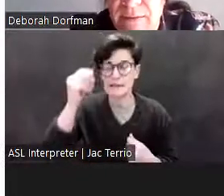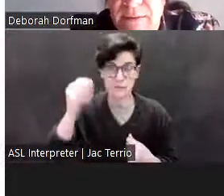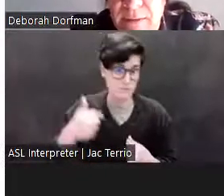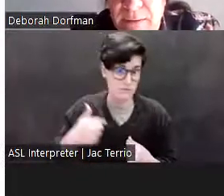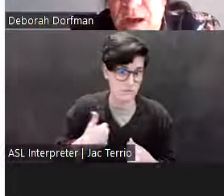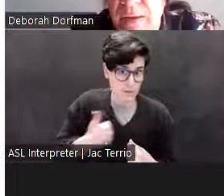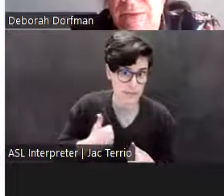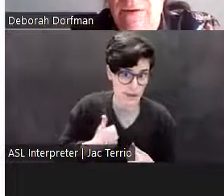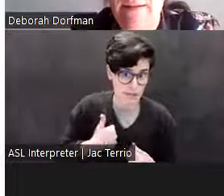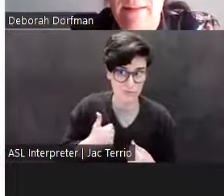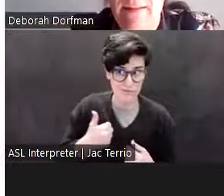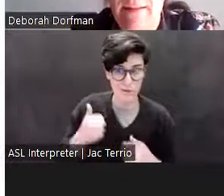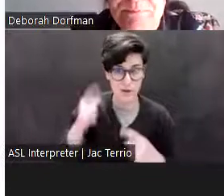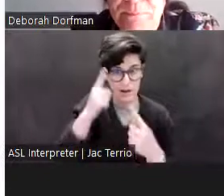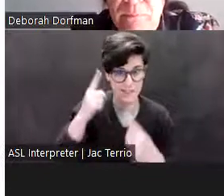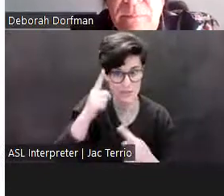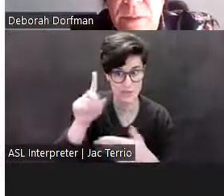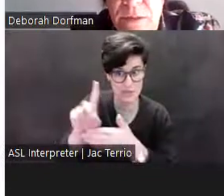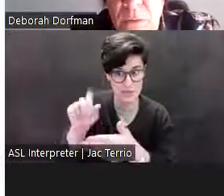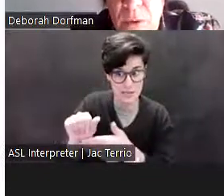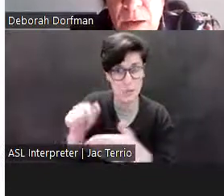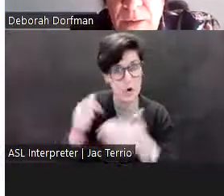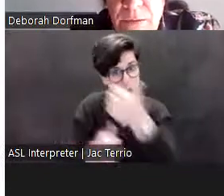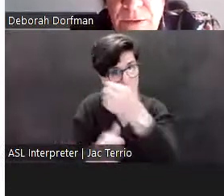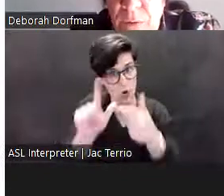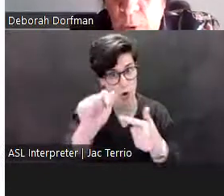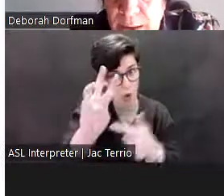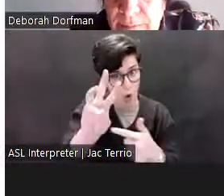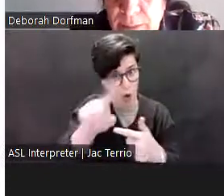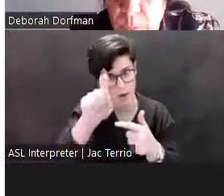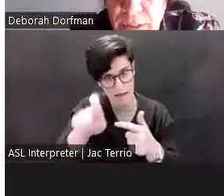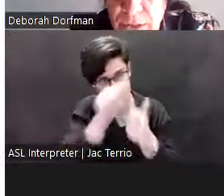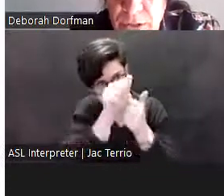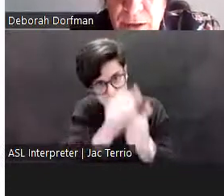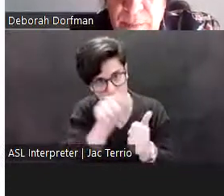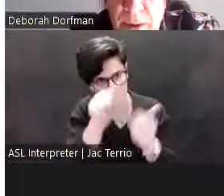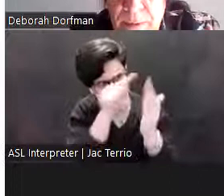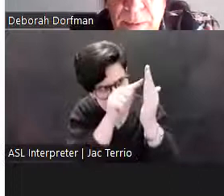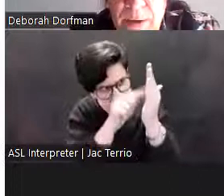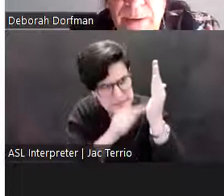15:13:35 The law defines that. So there's different ways in which under the Americans